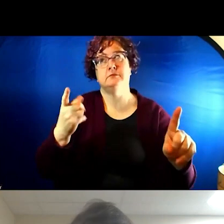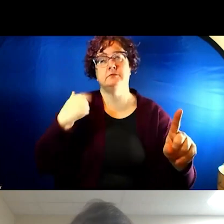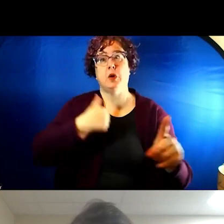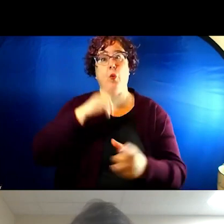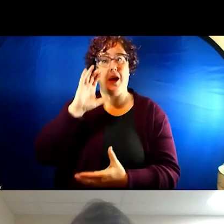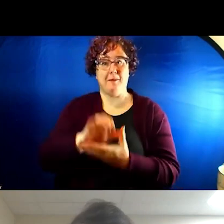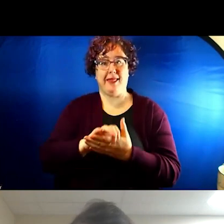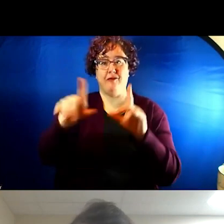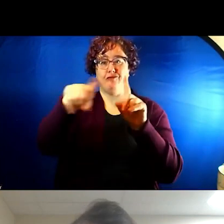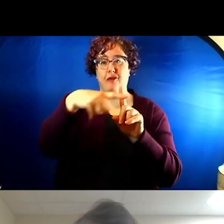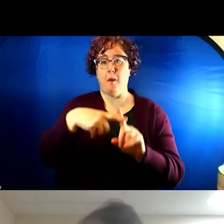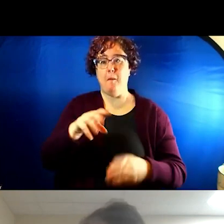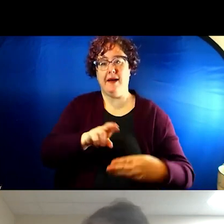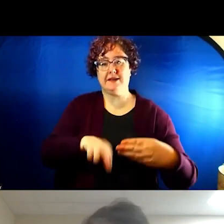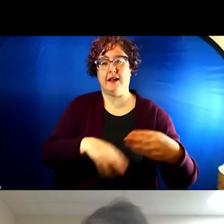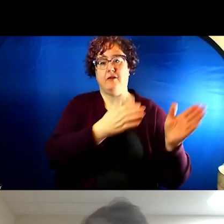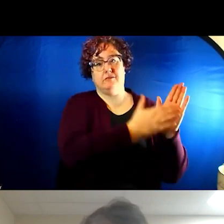OUTCOMES.